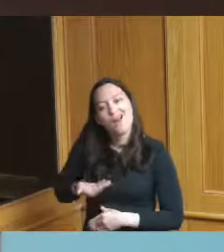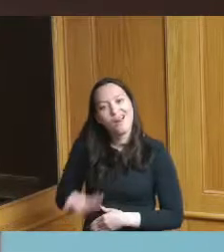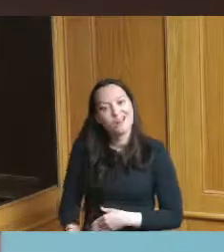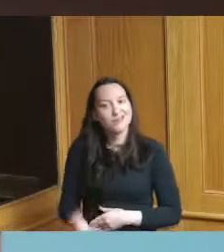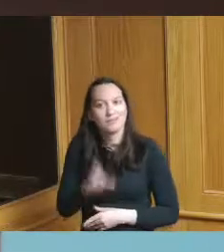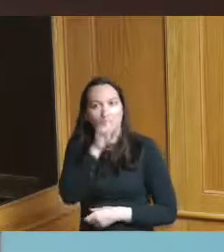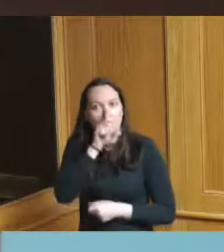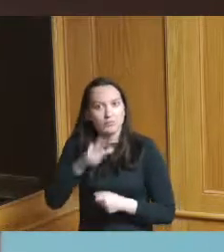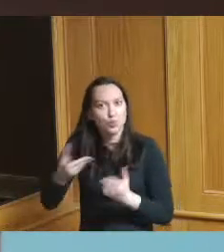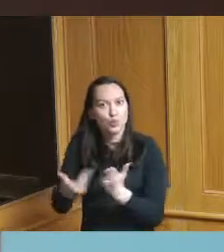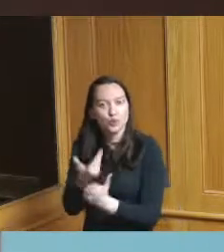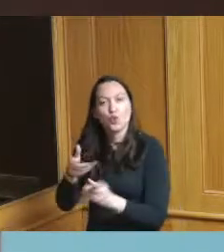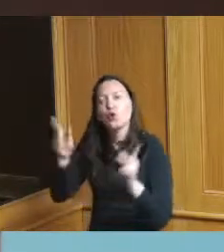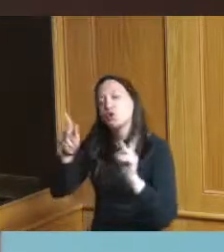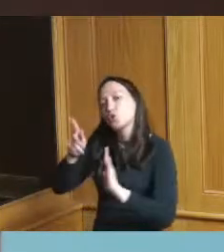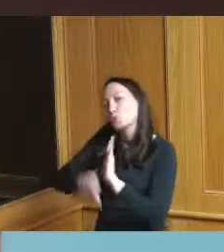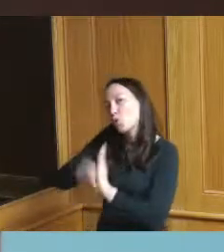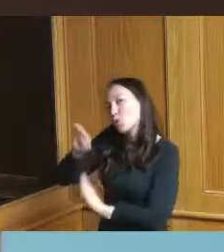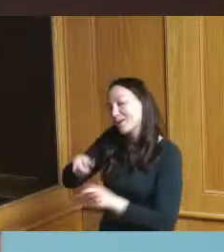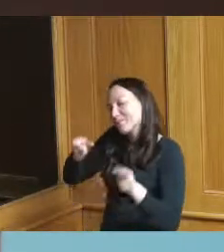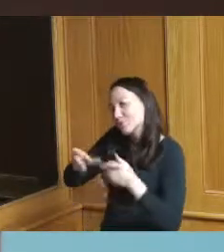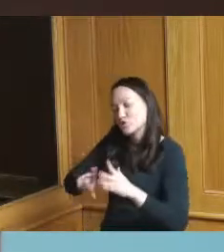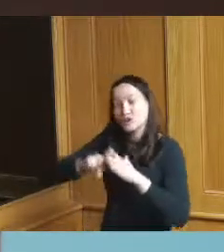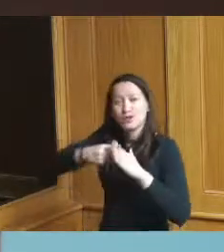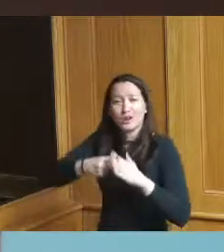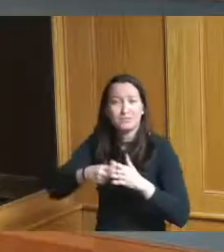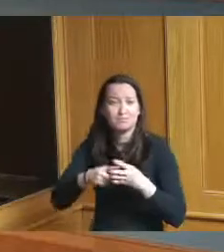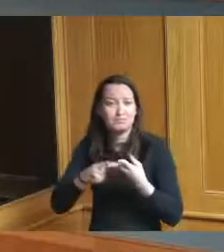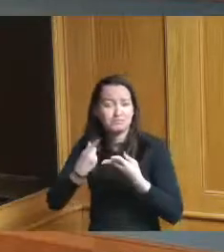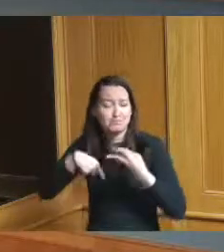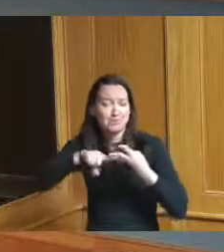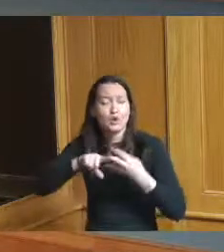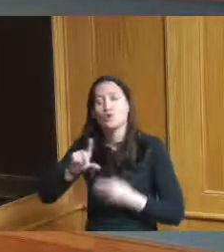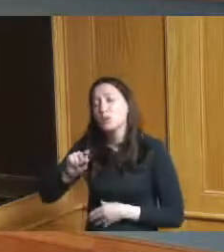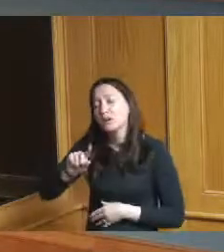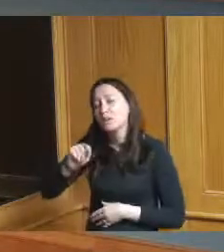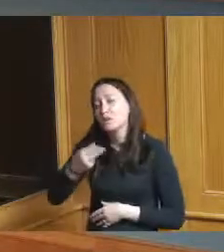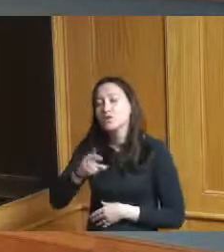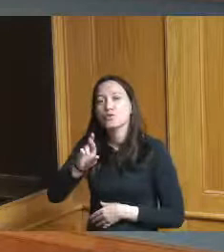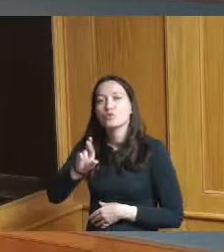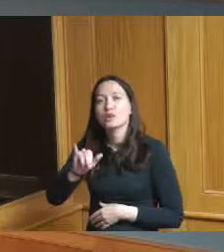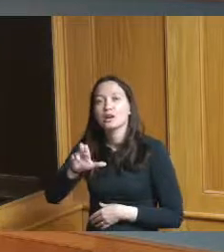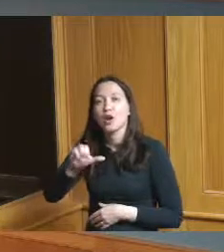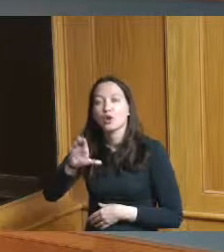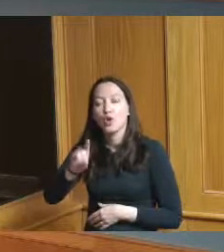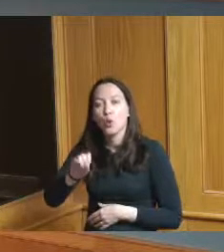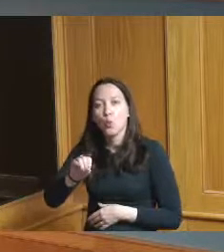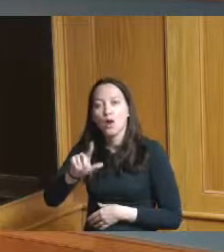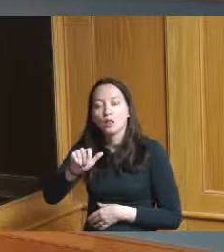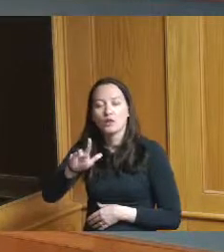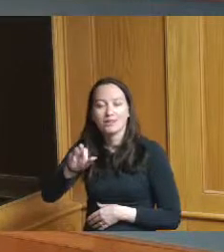a new Program Manager start on the 20th her name is LaCarla Lawrence and we do have an offer out to